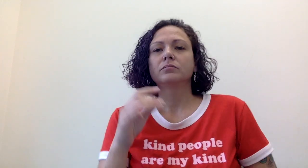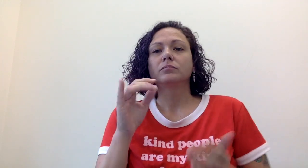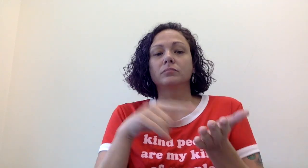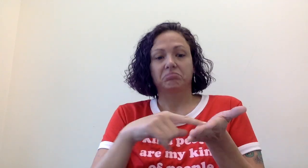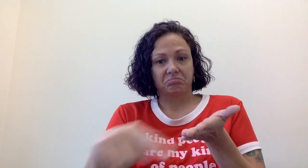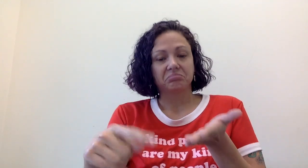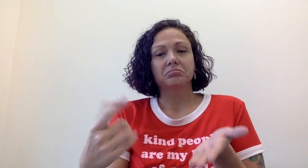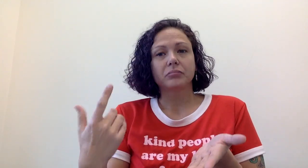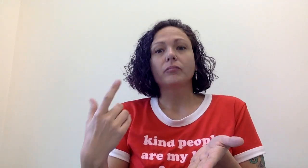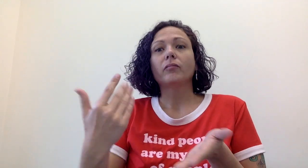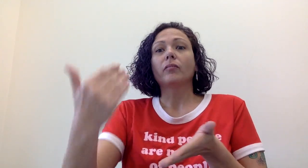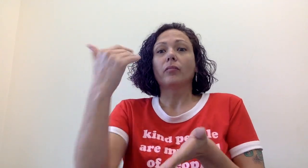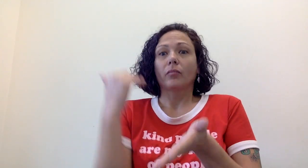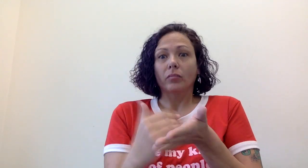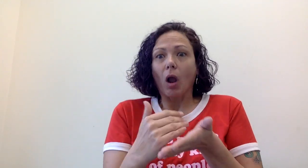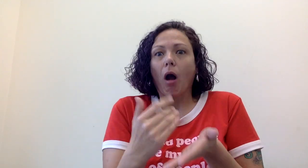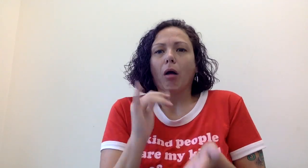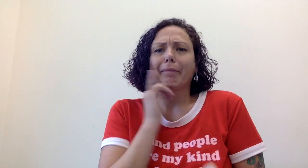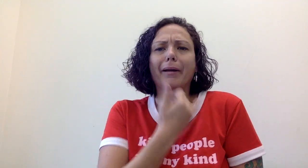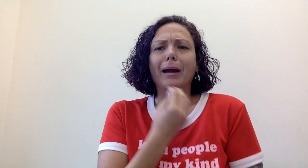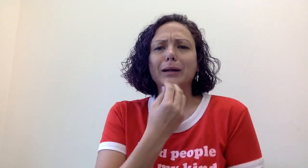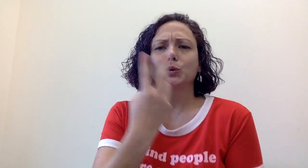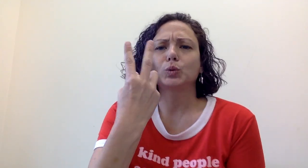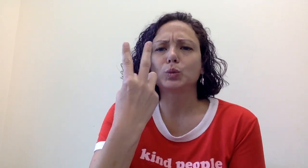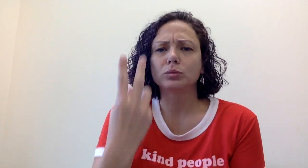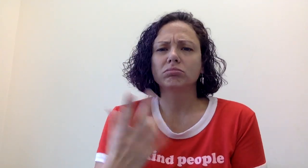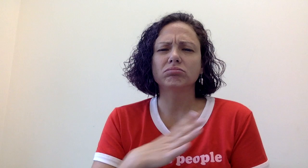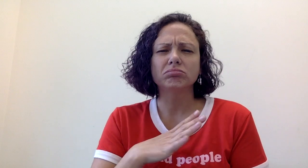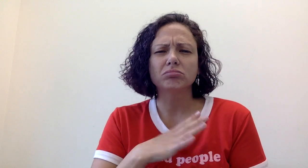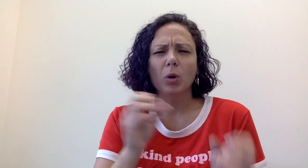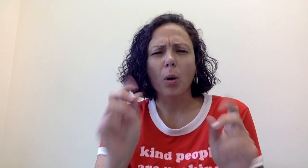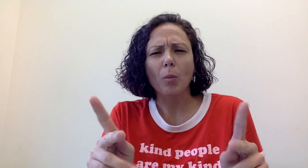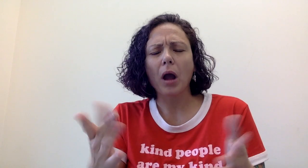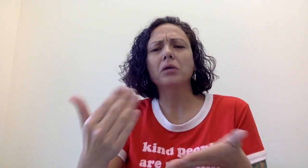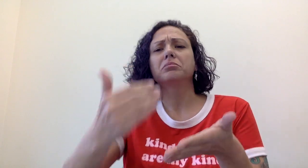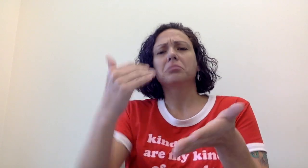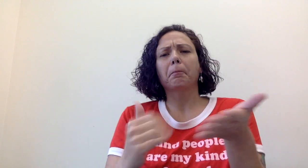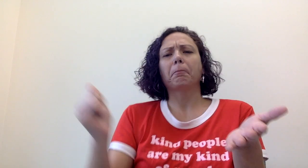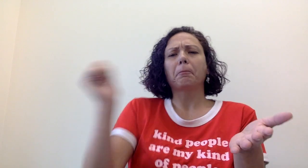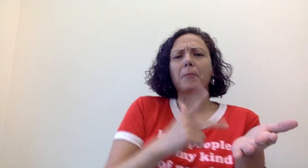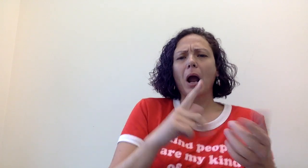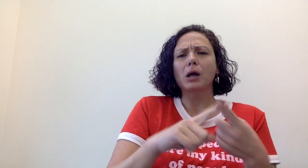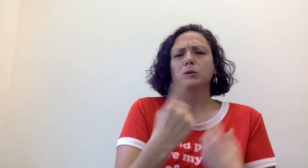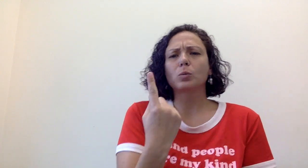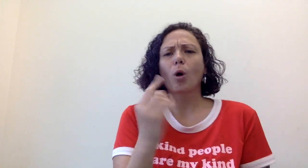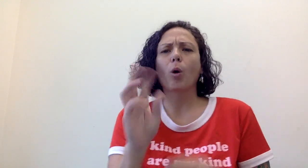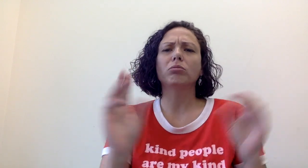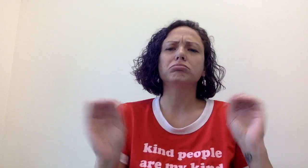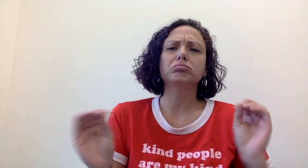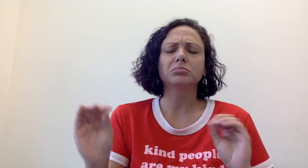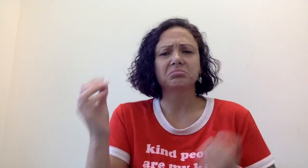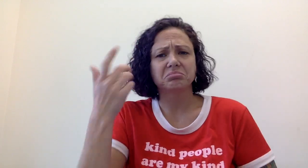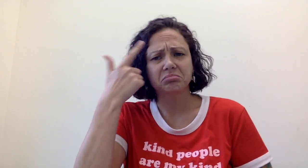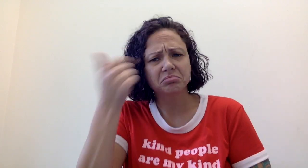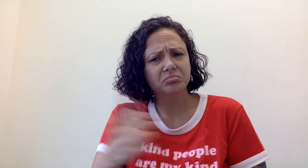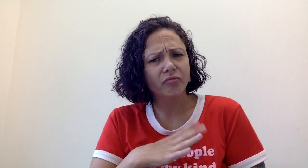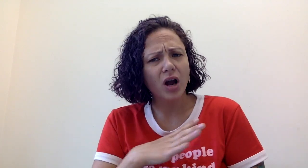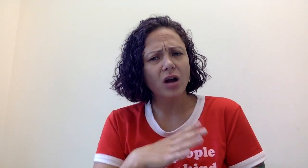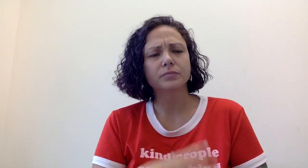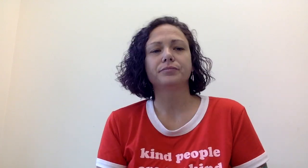and on the next week, happened to eat two. It's fine. The week after that, you can go back to one piece of cake or nothing at all. It's all up to you.